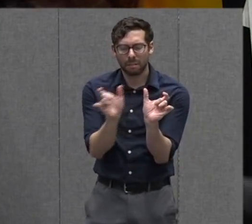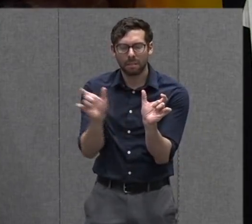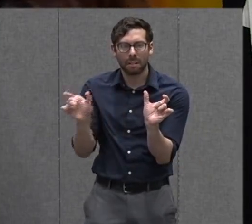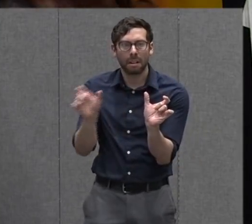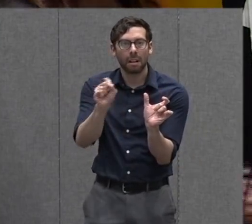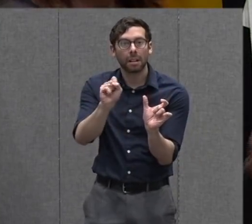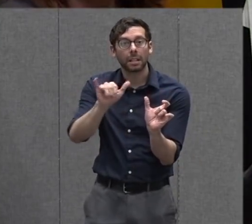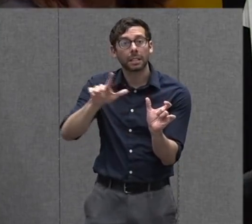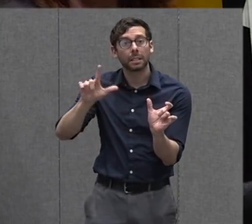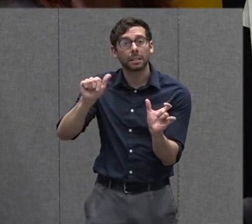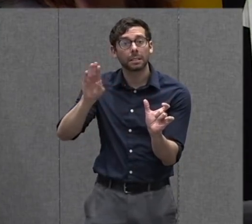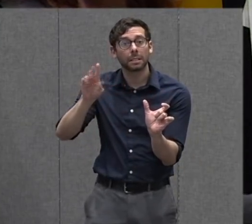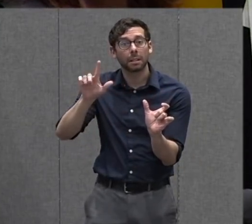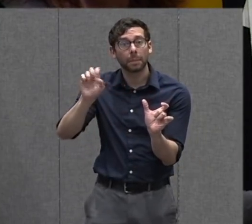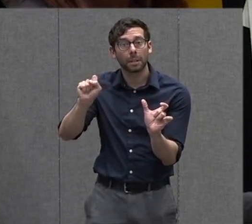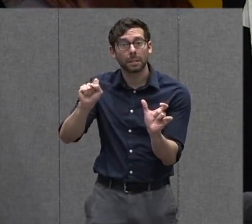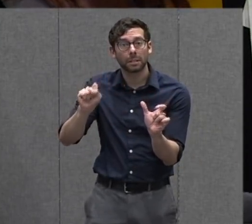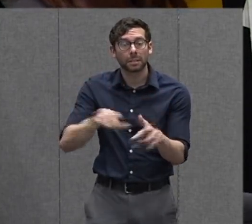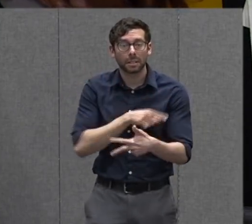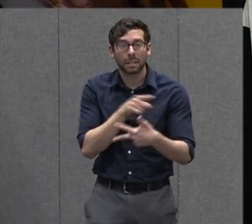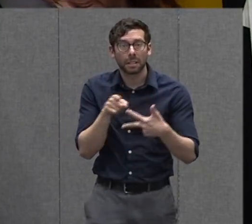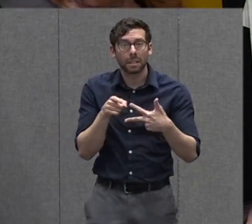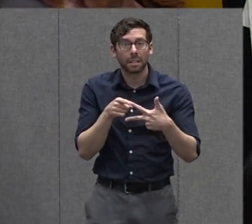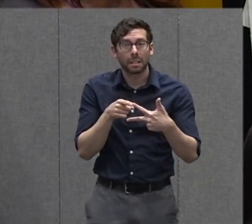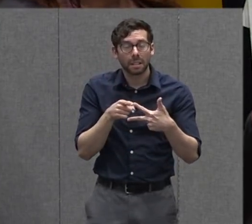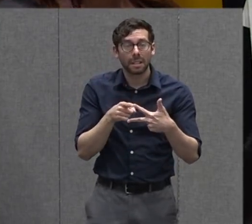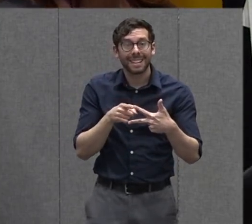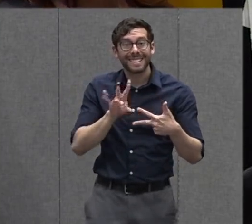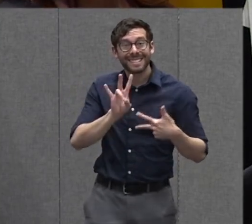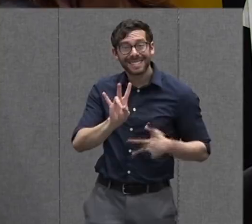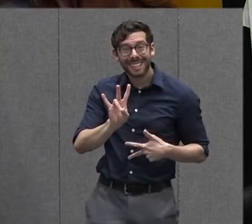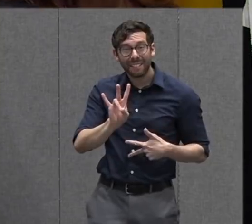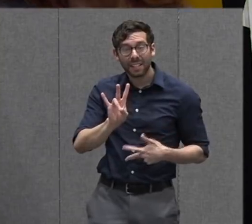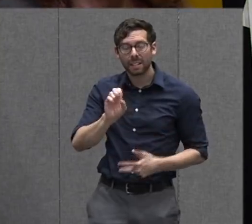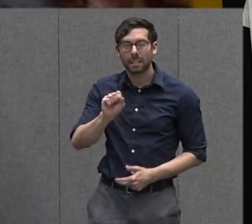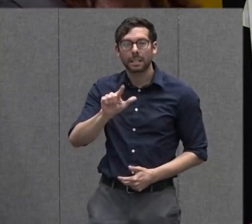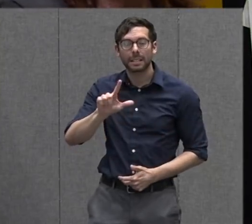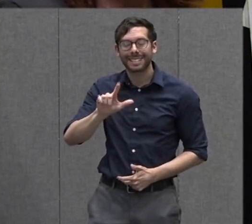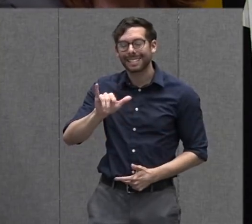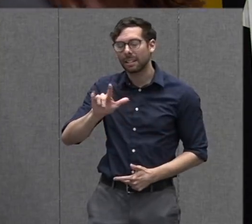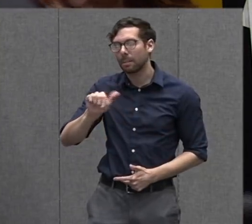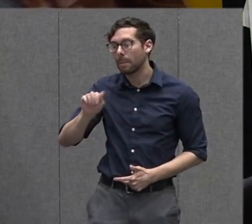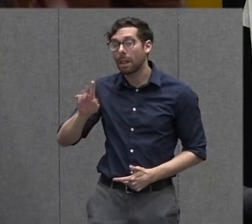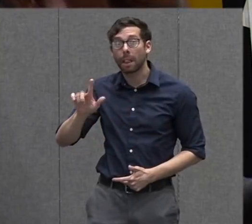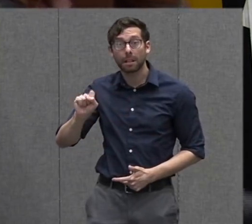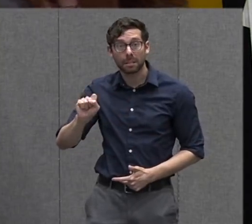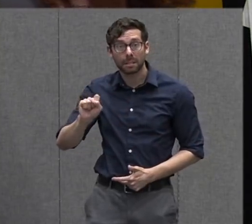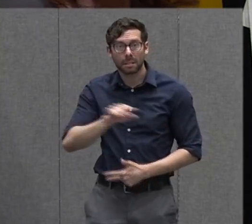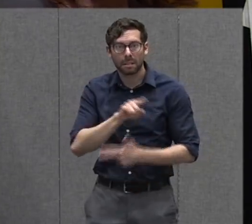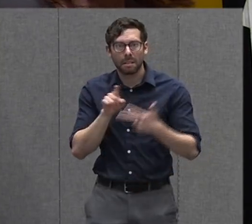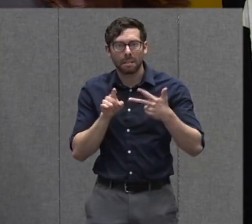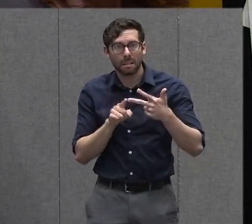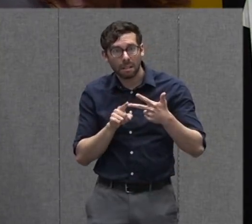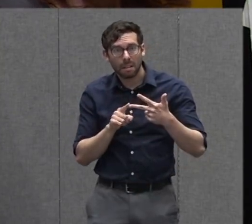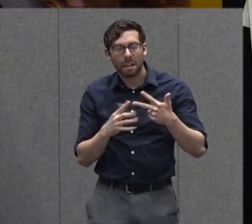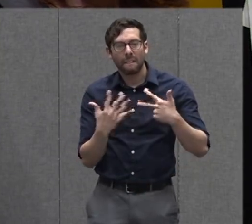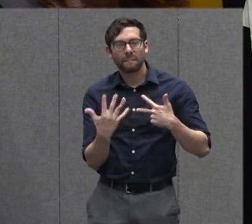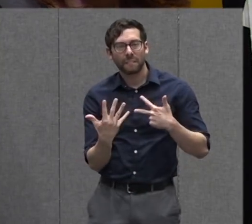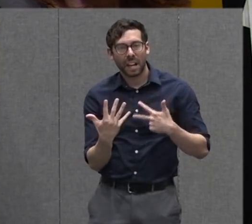And the third line has to have five. So, it's five, seven, five. [Mr. R] (mumbles)